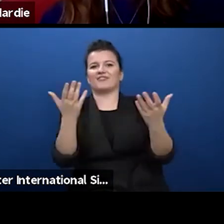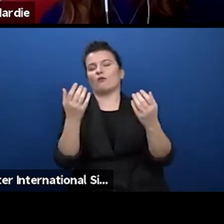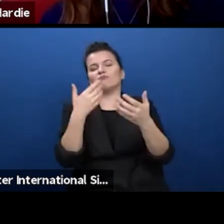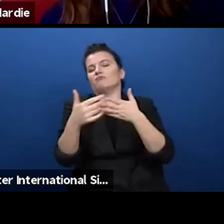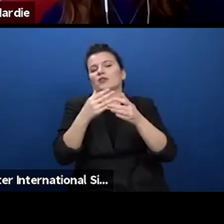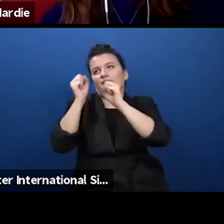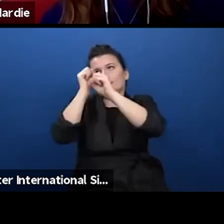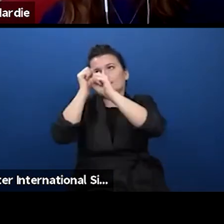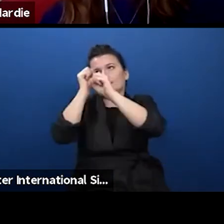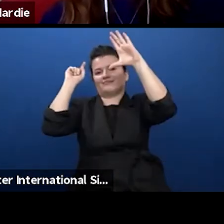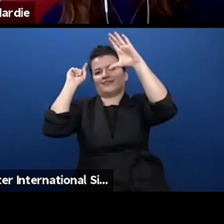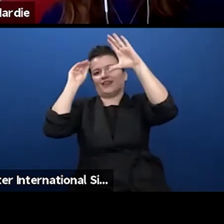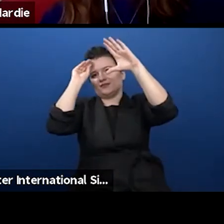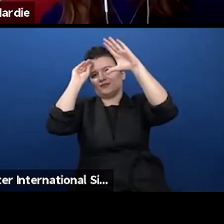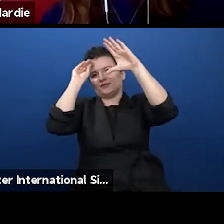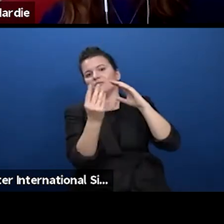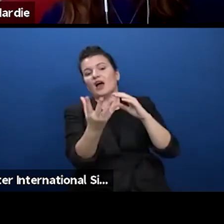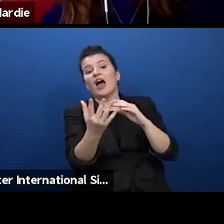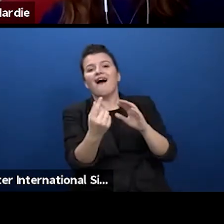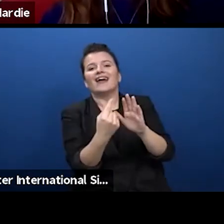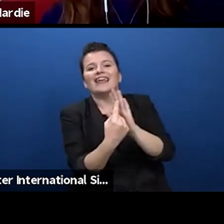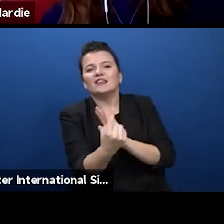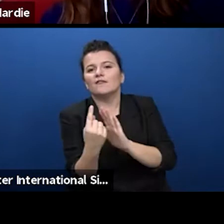time keeps the individuality of individuality of people you know and they're back. I'm not